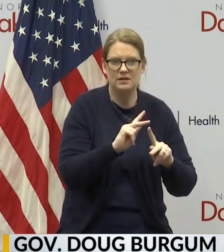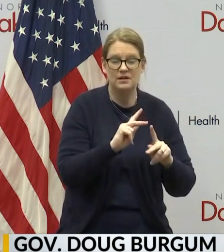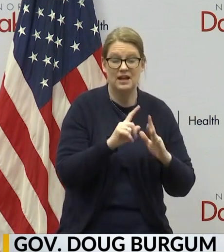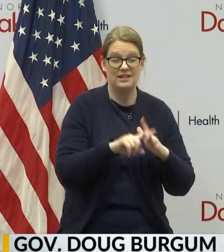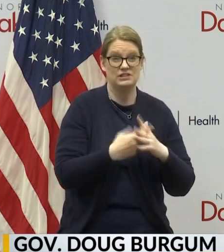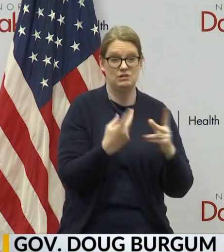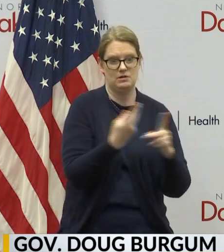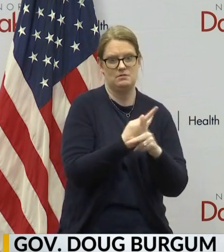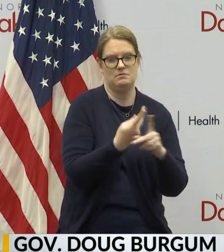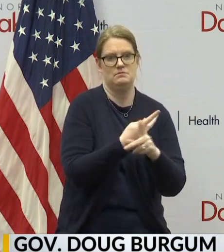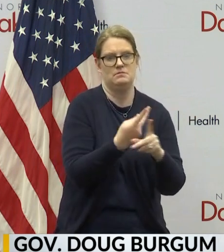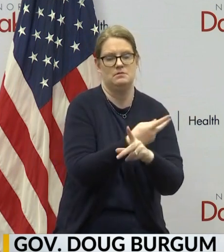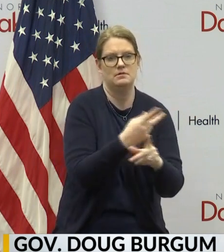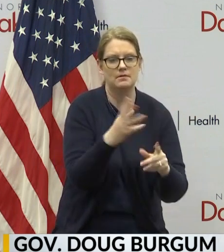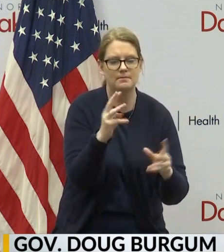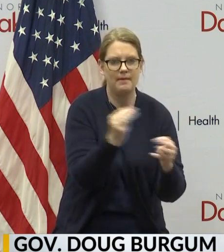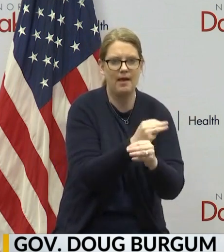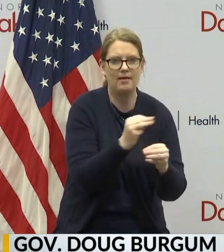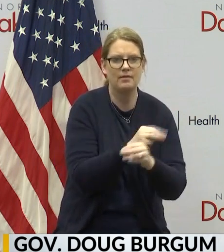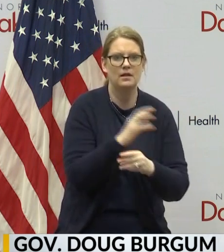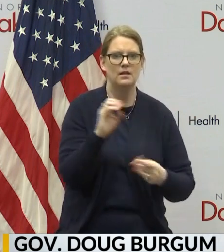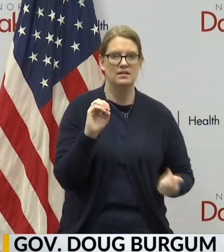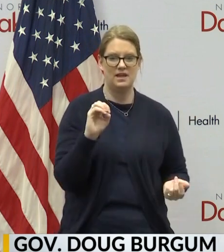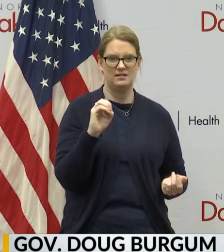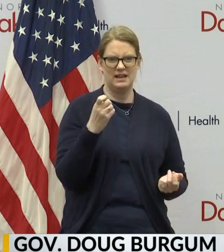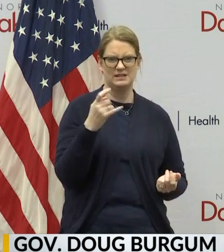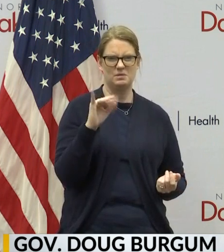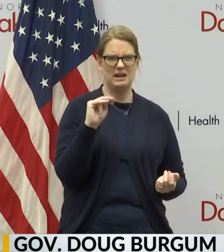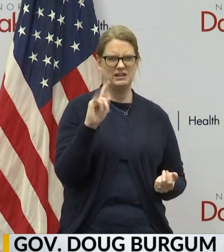OPPORTUNITY TO INFECT TWO TO THREE OTHER PEOPLE IS THAT WHEN